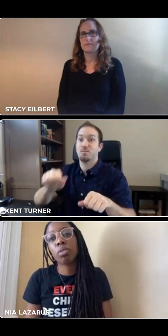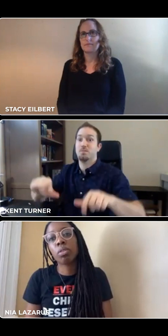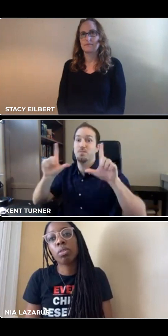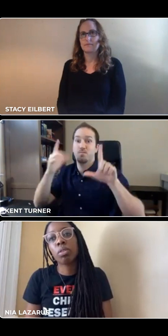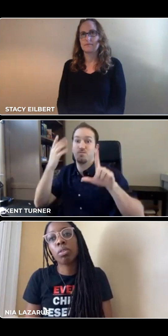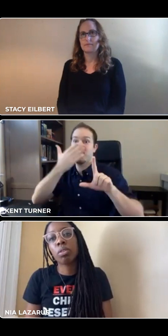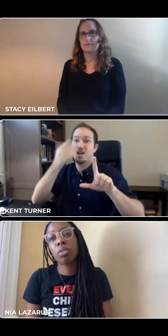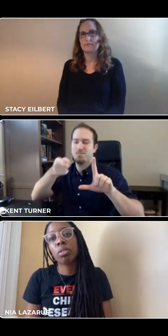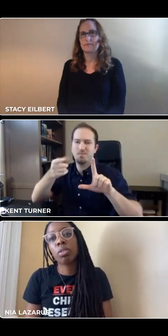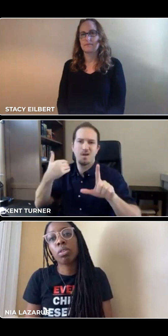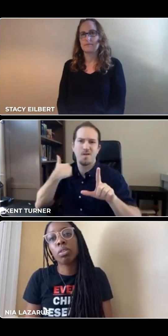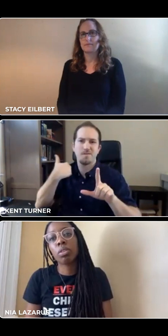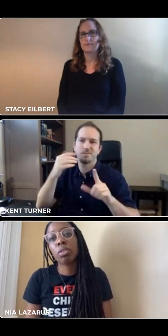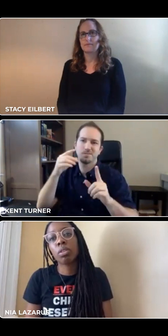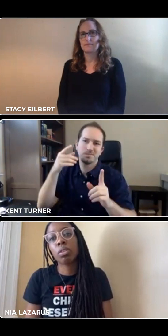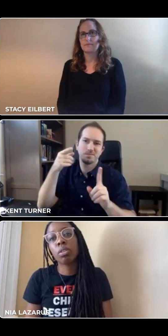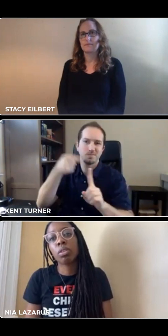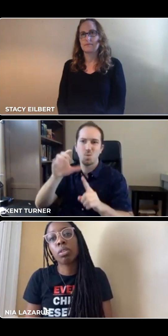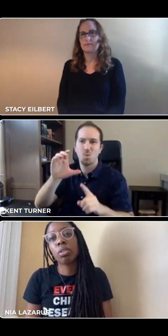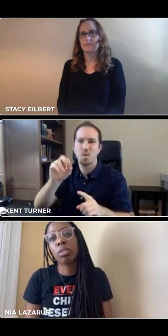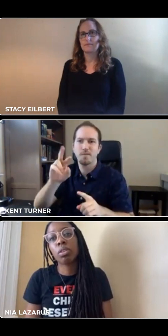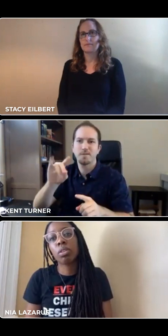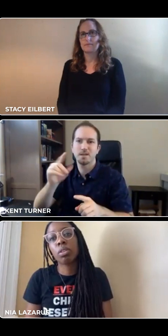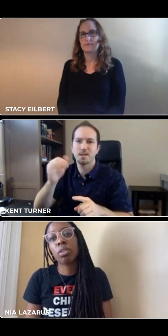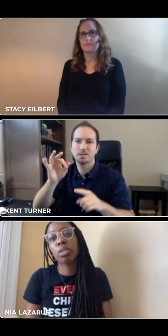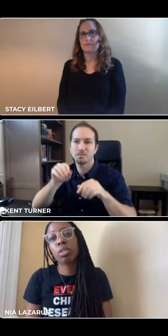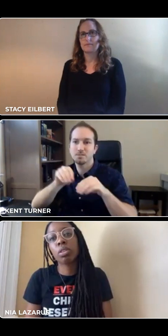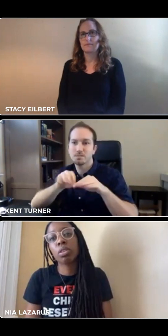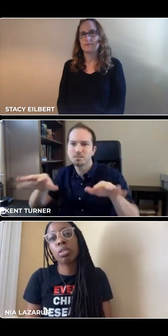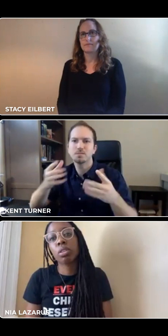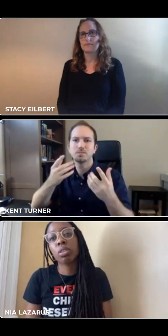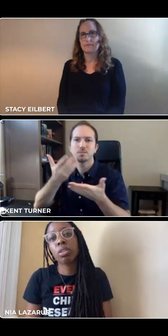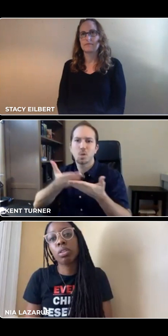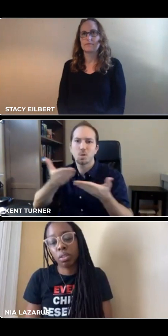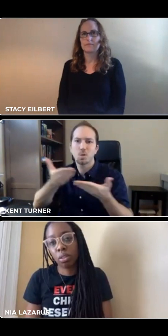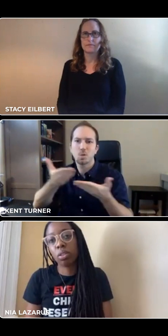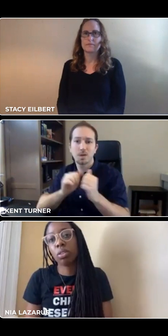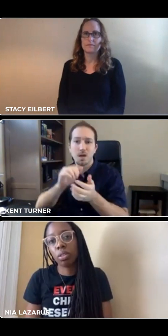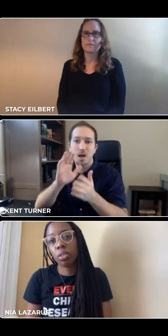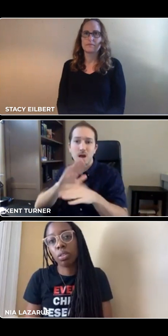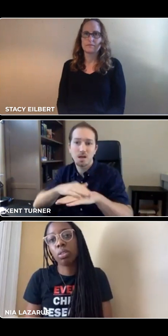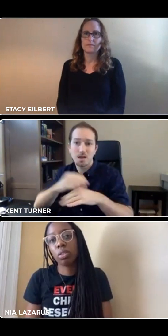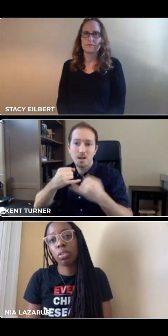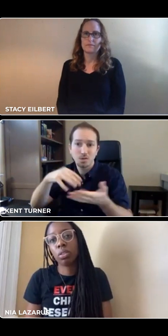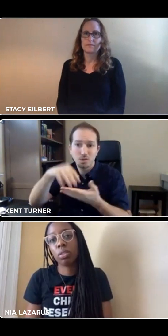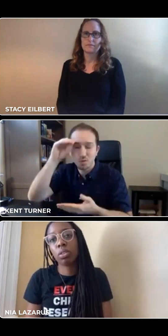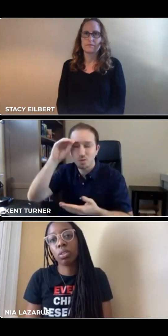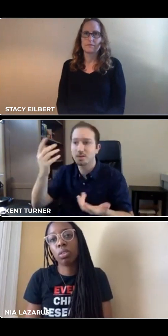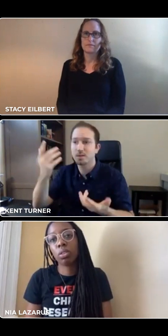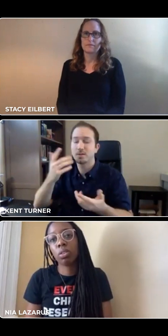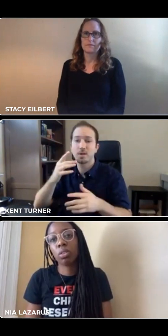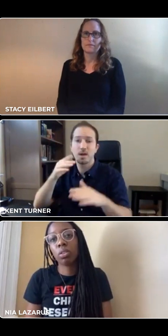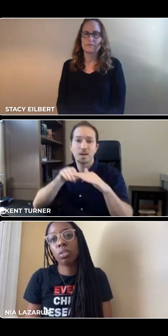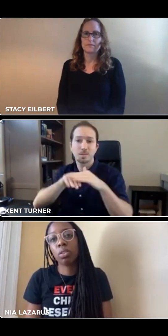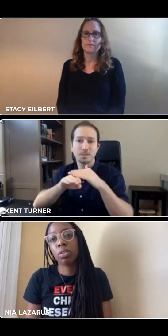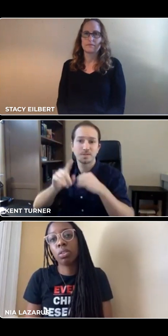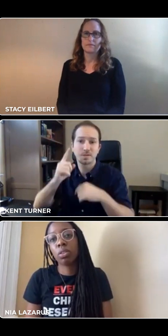It's nationaldeafcenter.org. That landing page, that home page, when it opens up, it has COVID-19 resources.